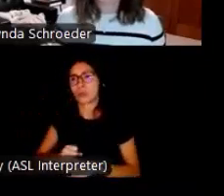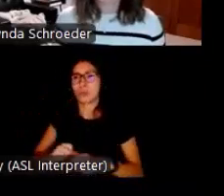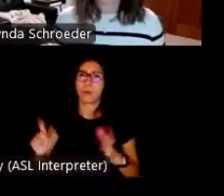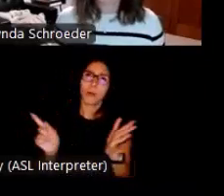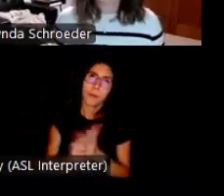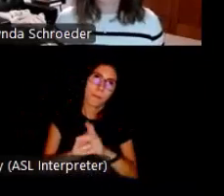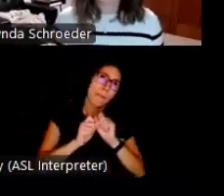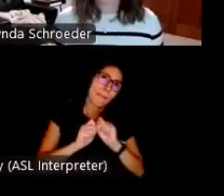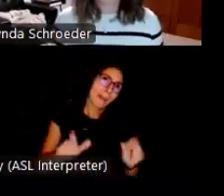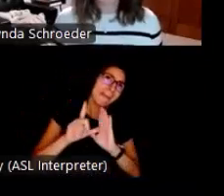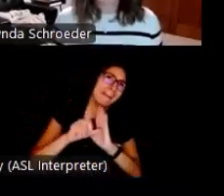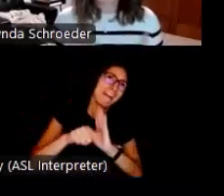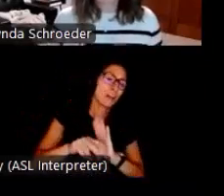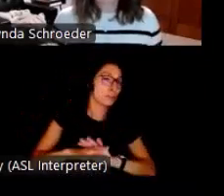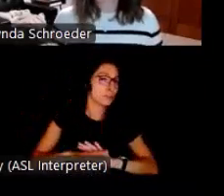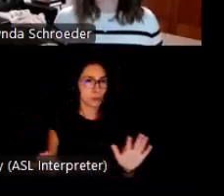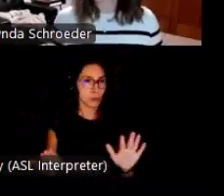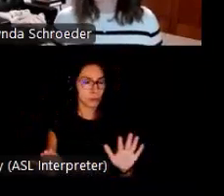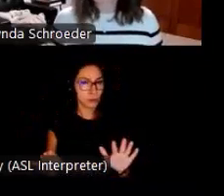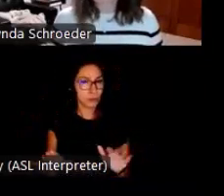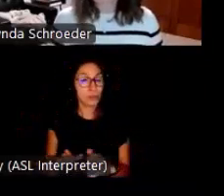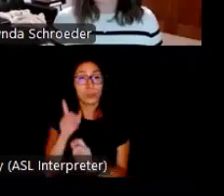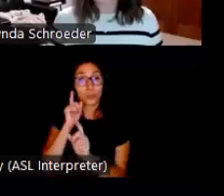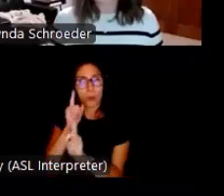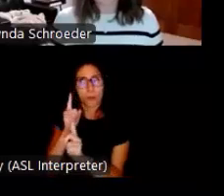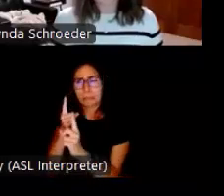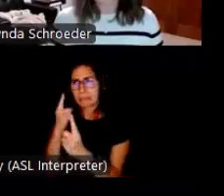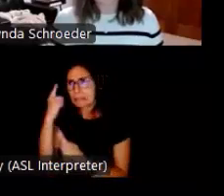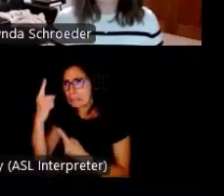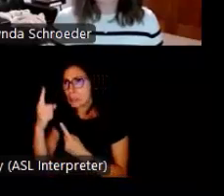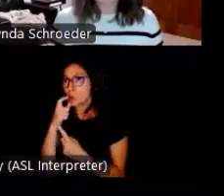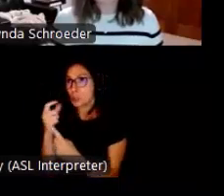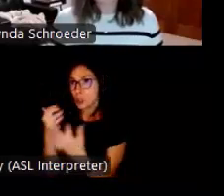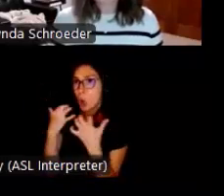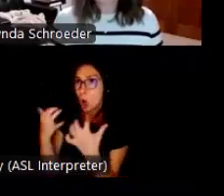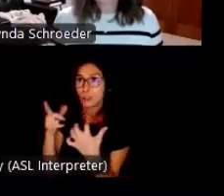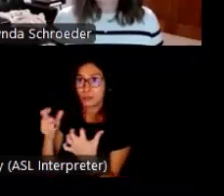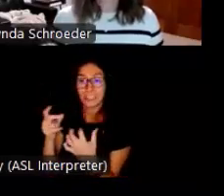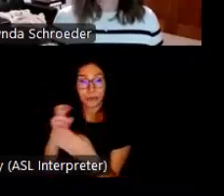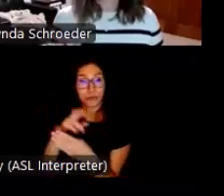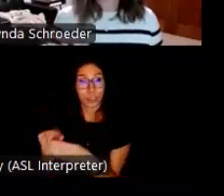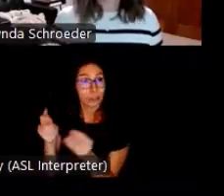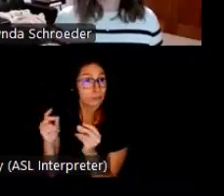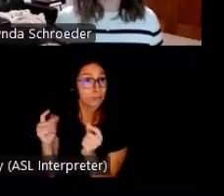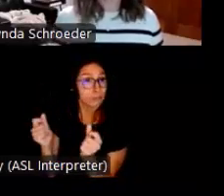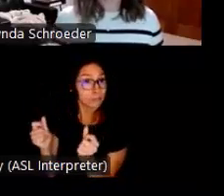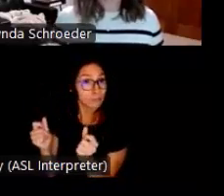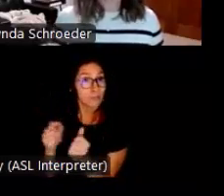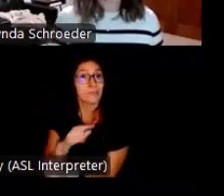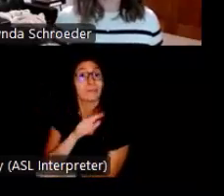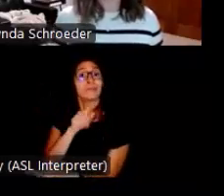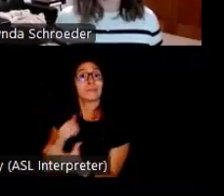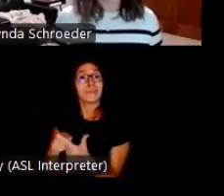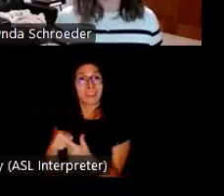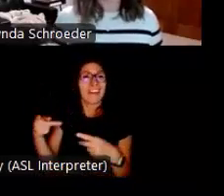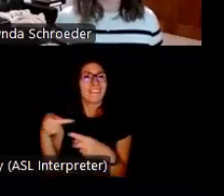was to think about the audiences that needed to hear about the results and then figure out what the best strategy was